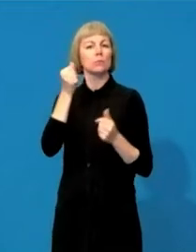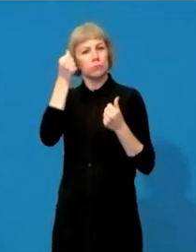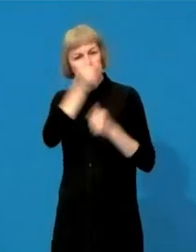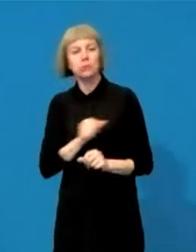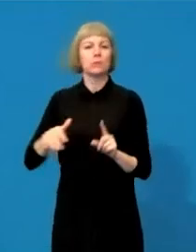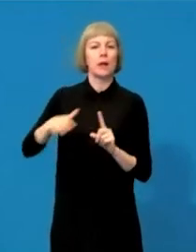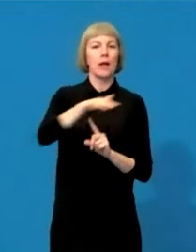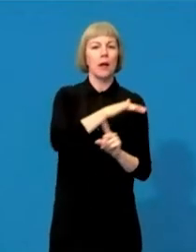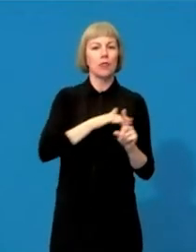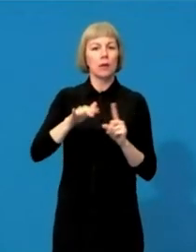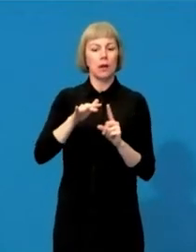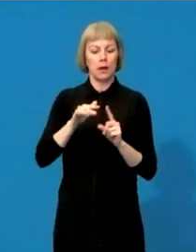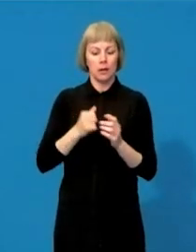She - she had seen me grow up and, you know.